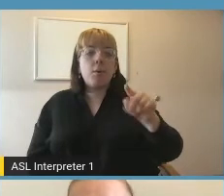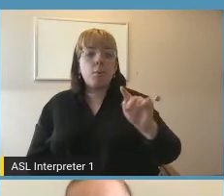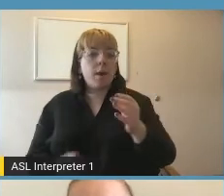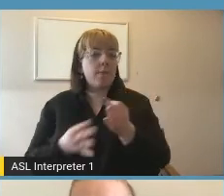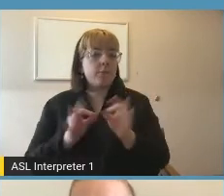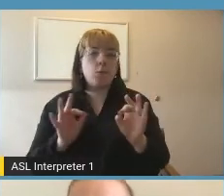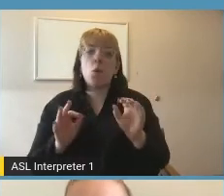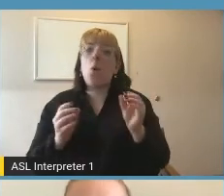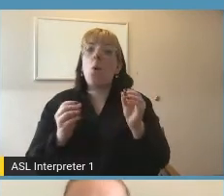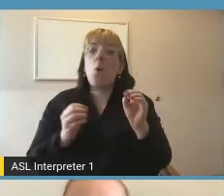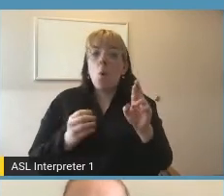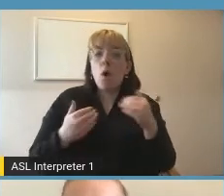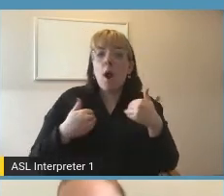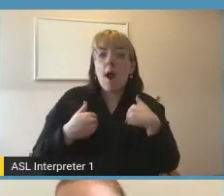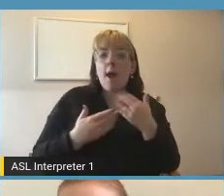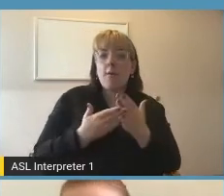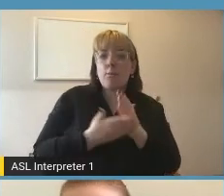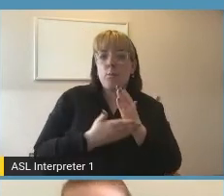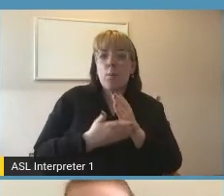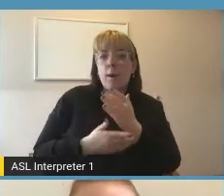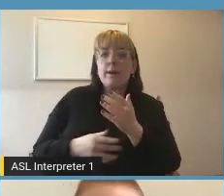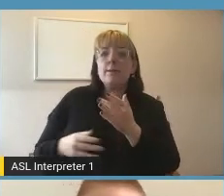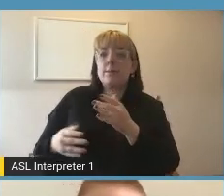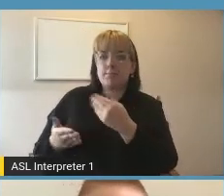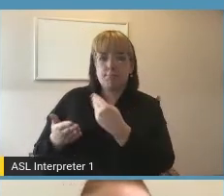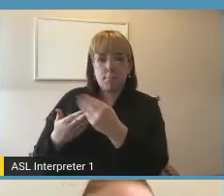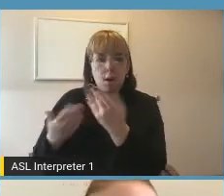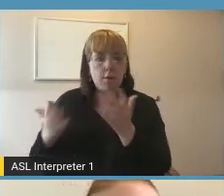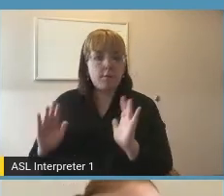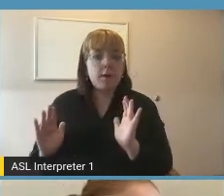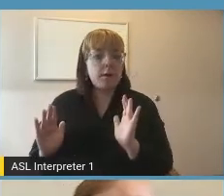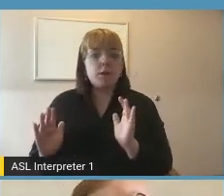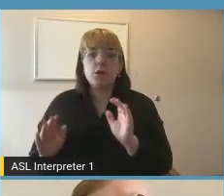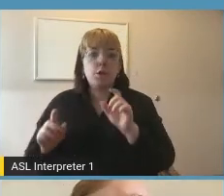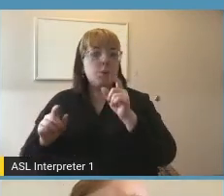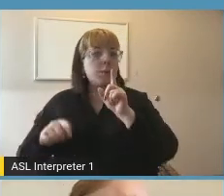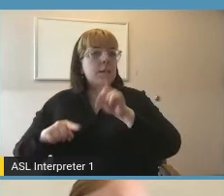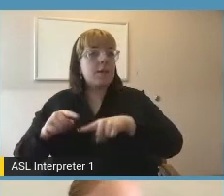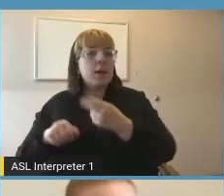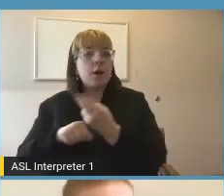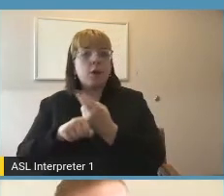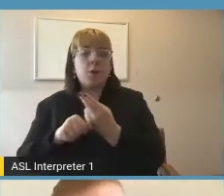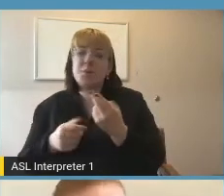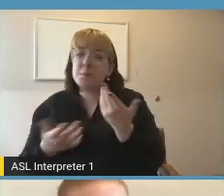You cannot just grab something off the Internet and use it. This seems obvious but to some